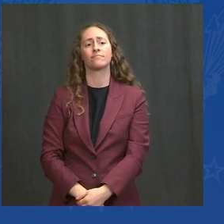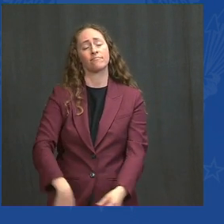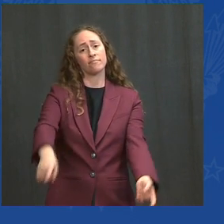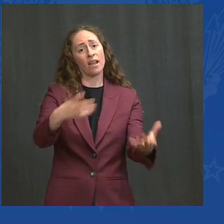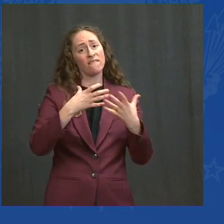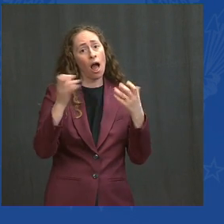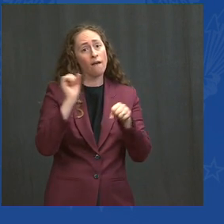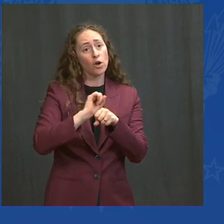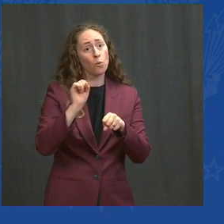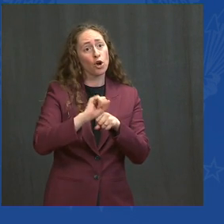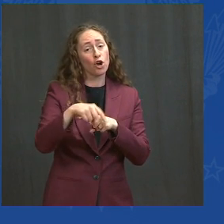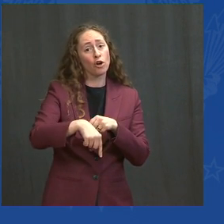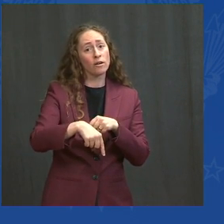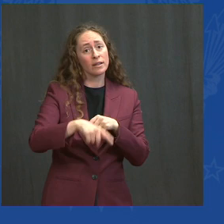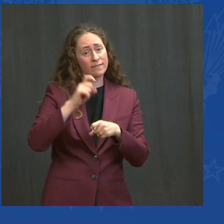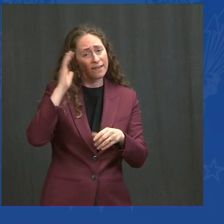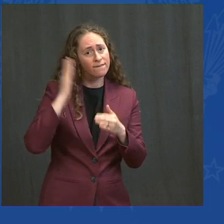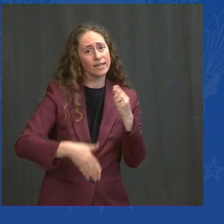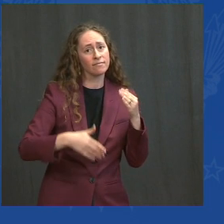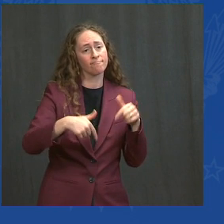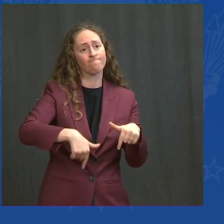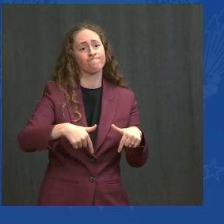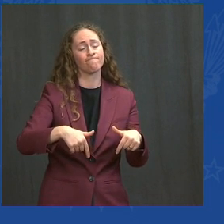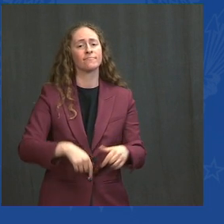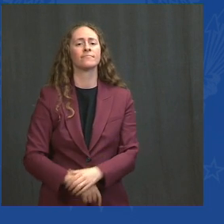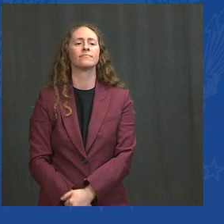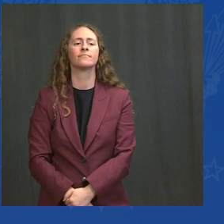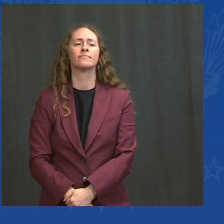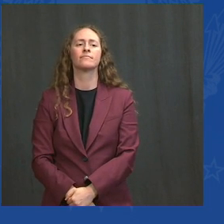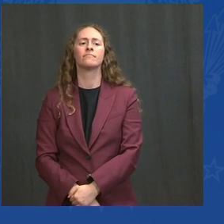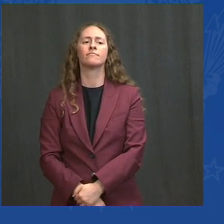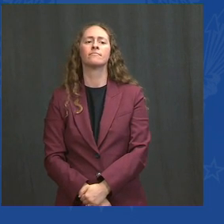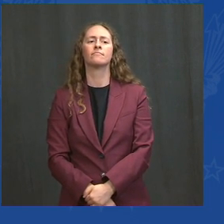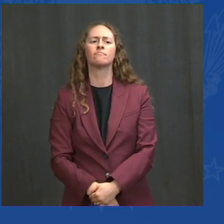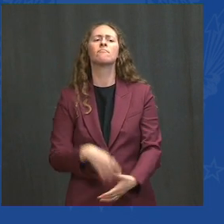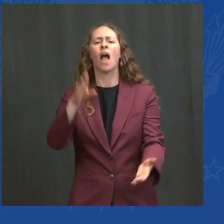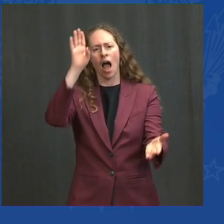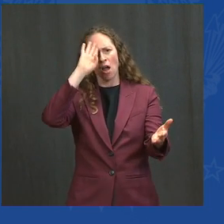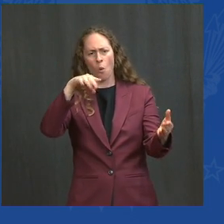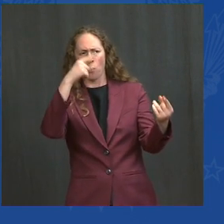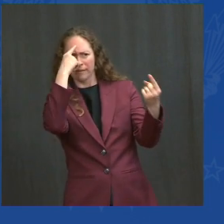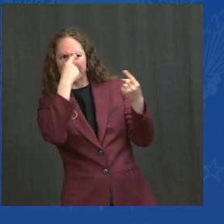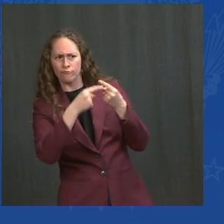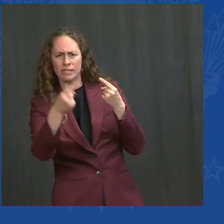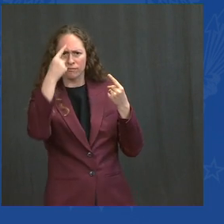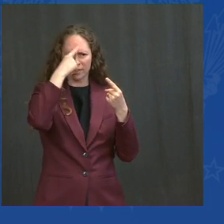I've just outlined. There'll be more disagreements to resolve, more compromises to forge along the way.